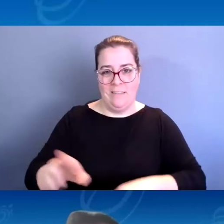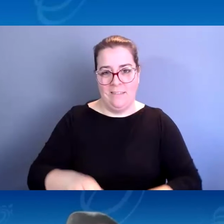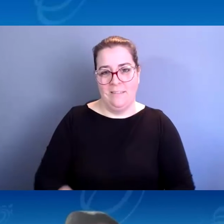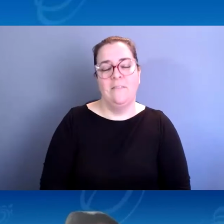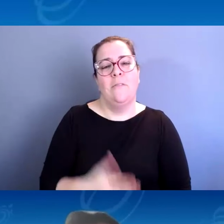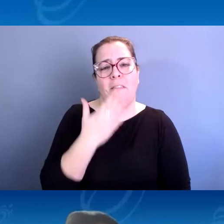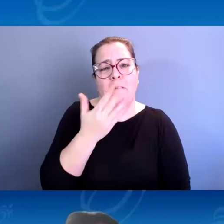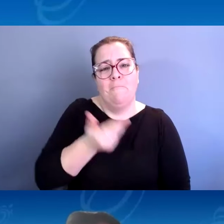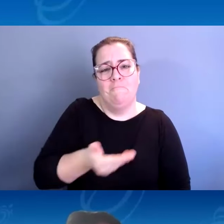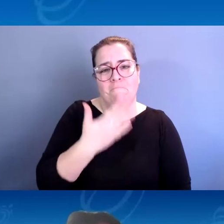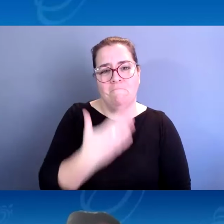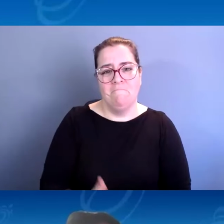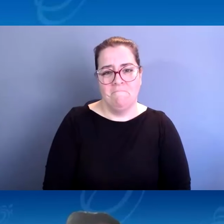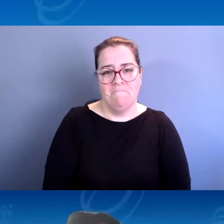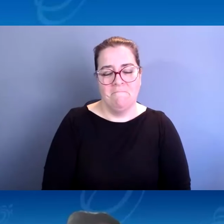Thank you. Lisa. Mahadeo?